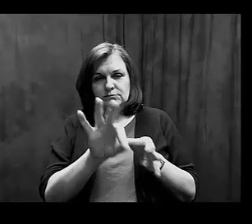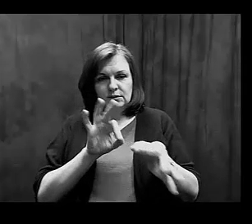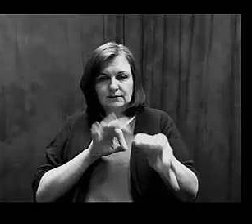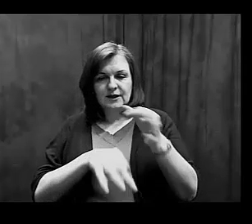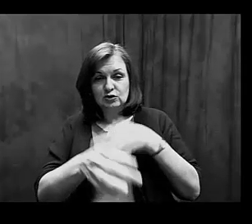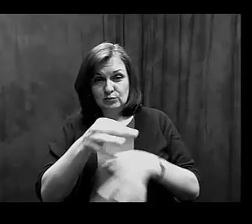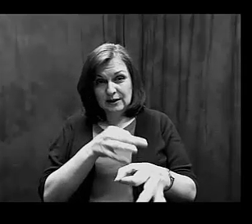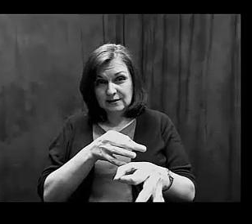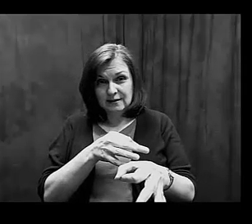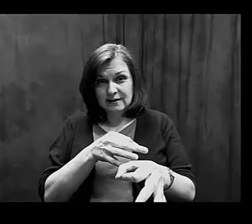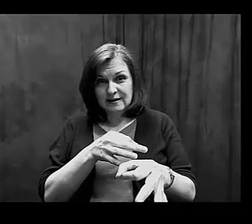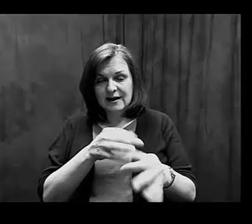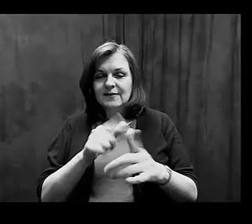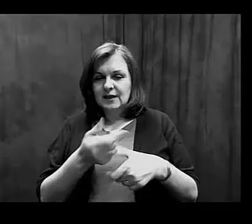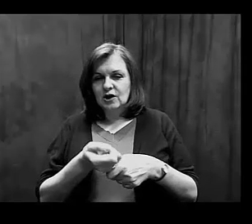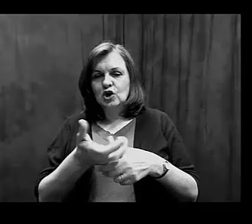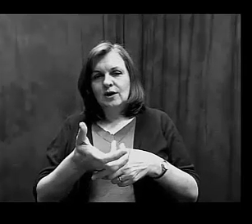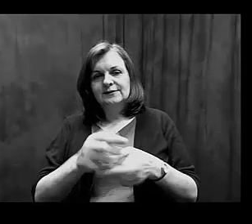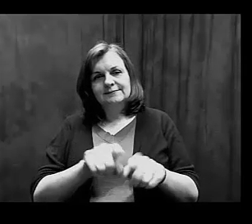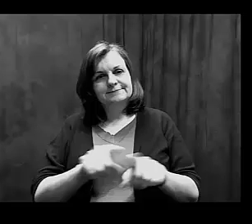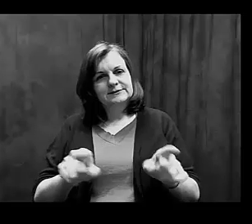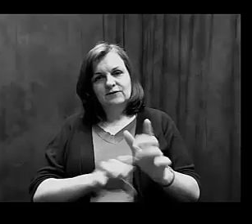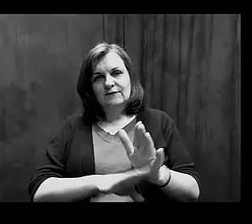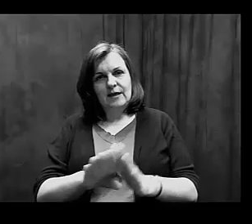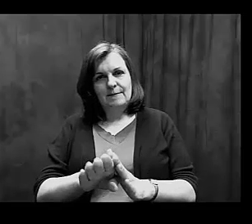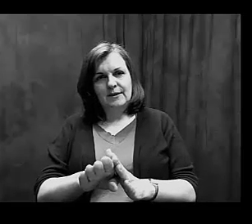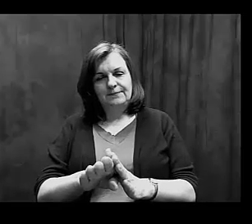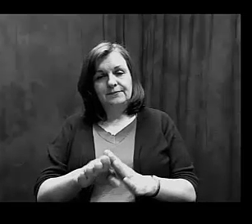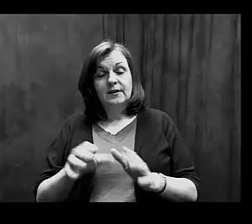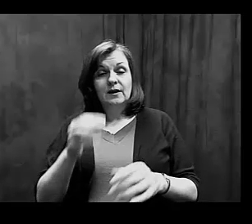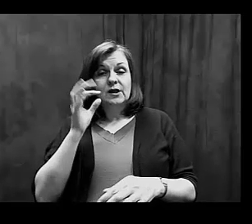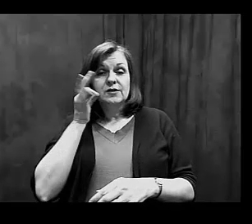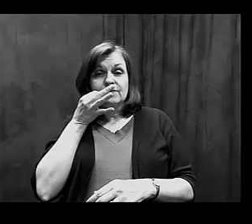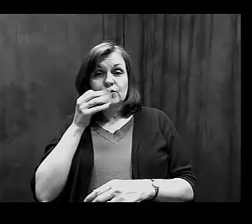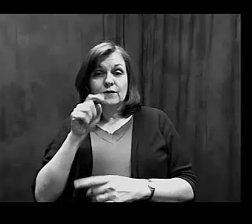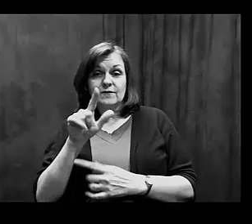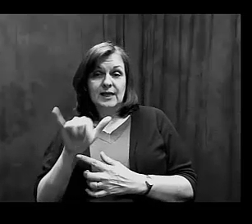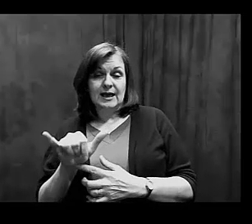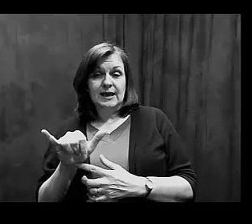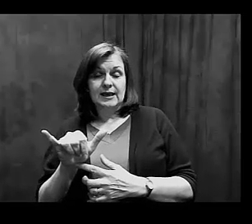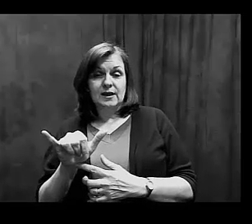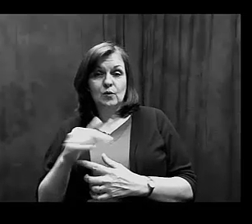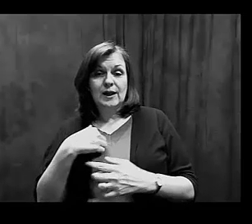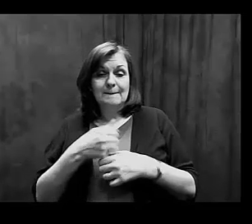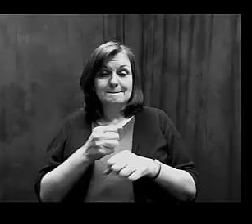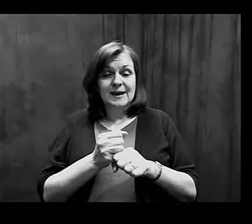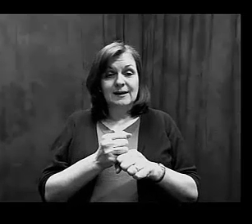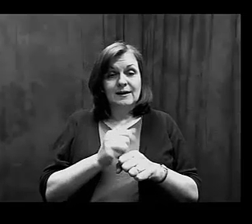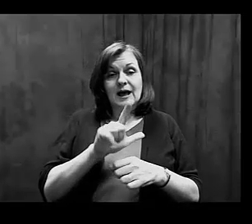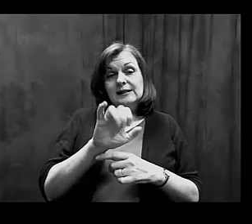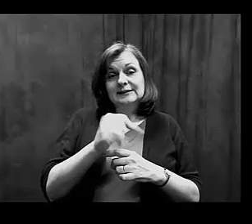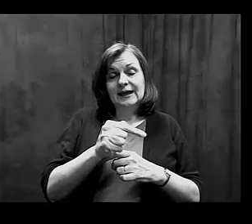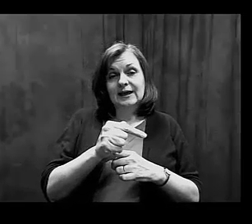from the standpoint that in our fruit fly here I have that we can get legs where their eye should be